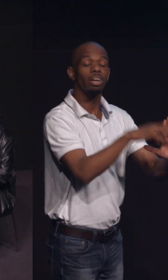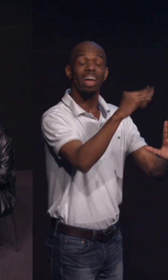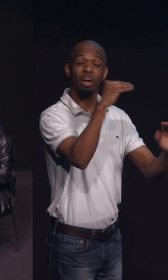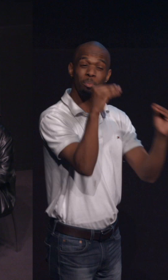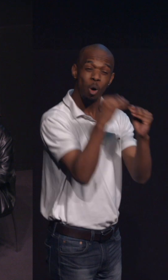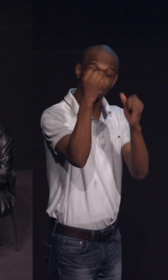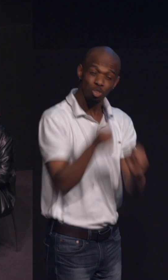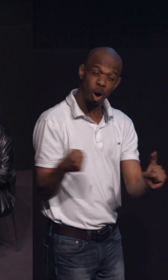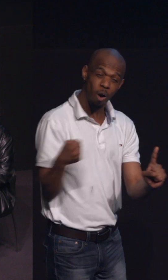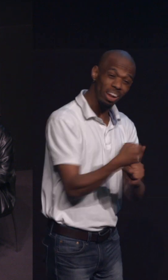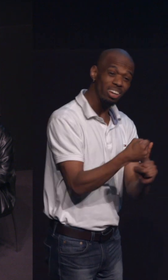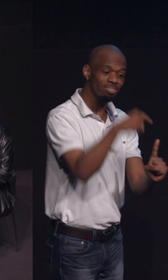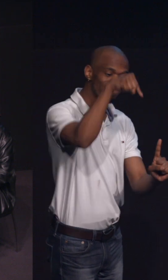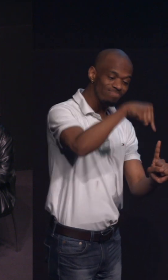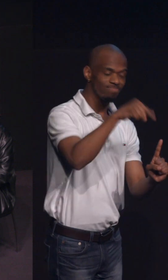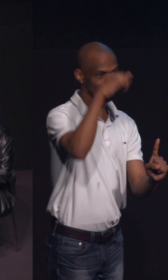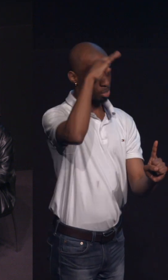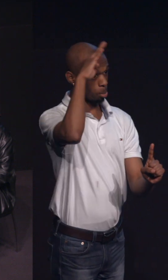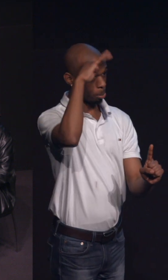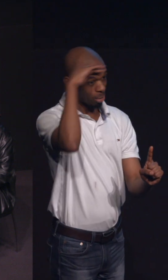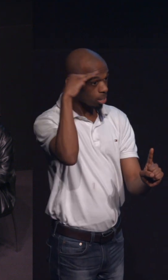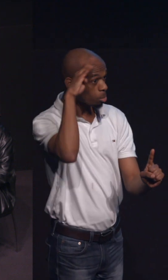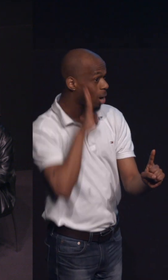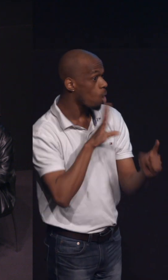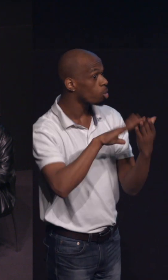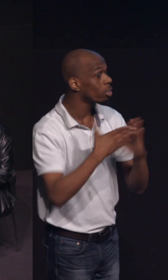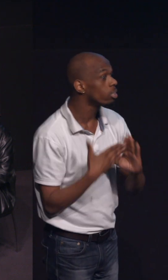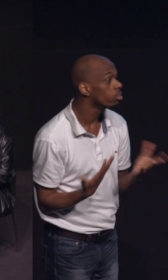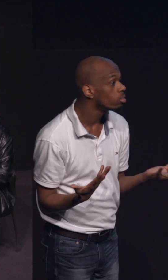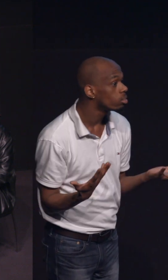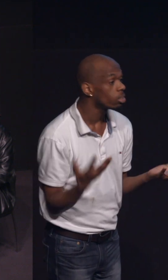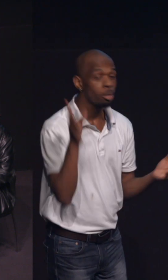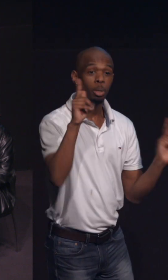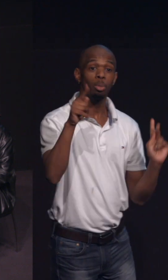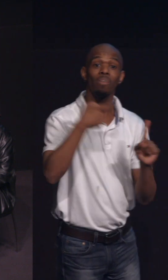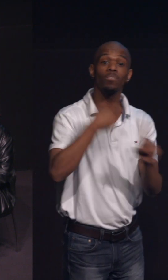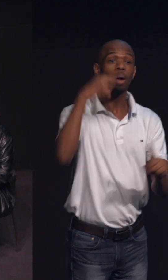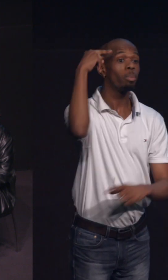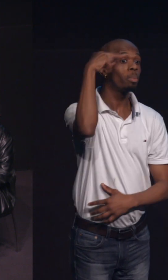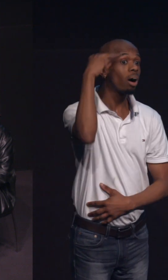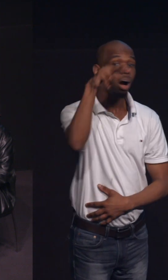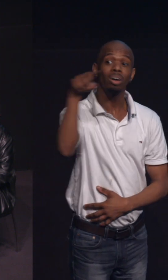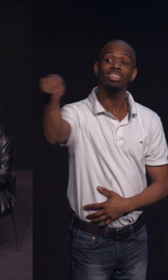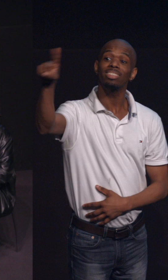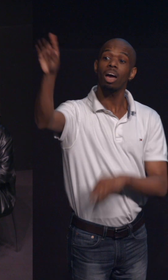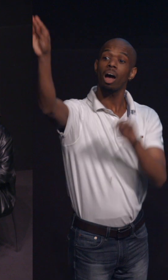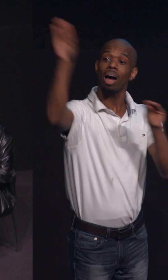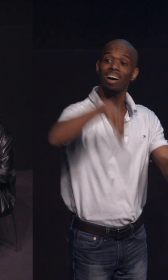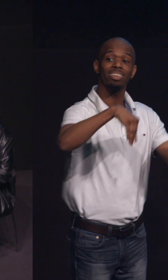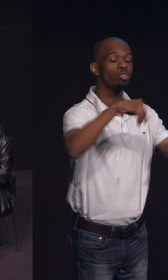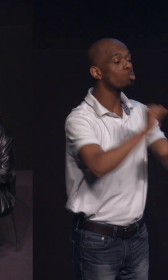not just from Mexico, but several countries being paid $13 an hour, $14 an hour, but there's a problem.